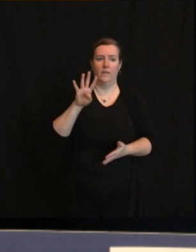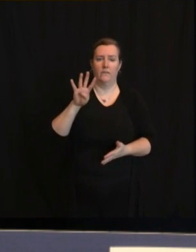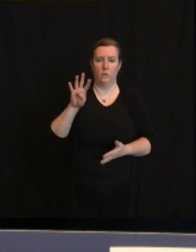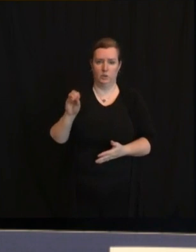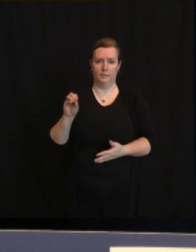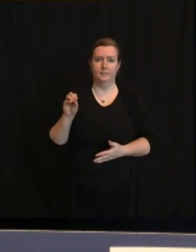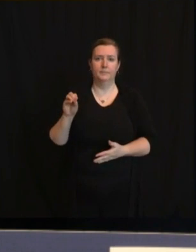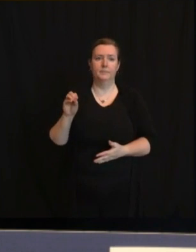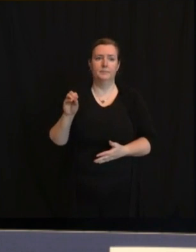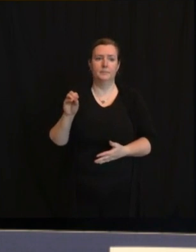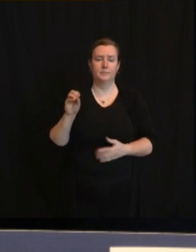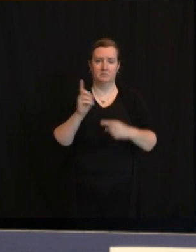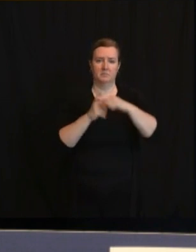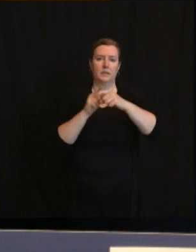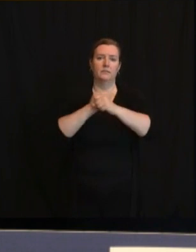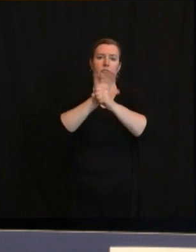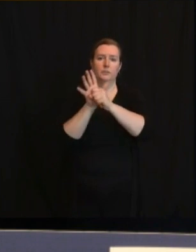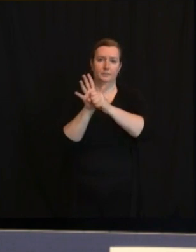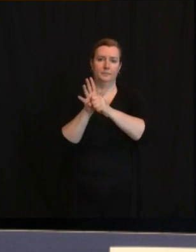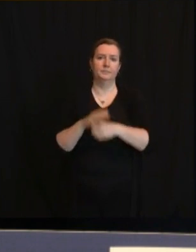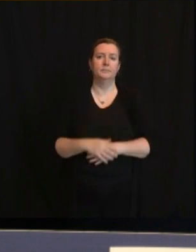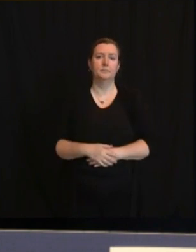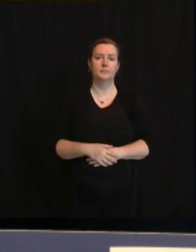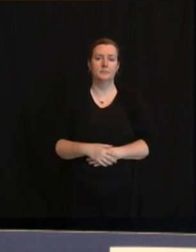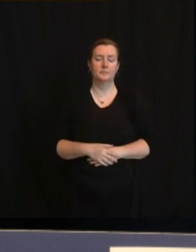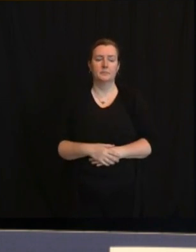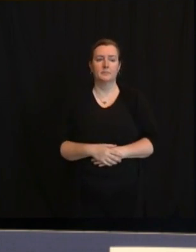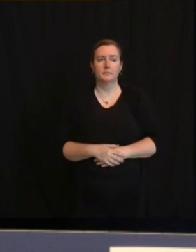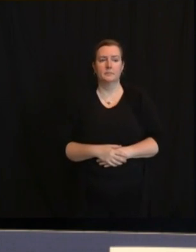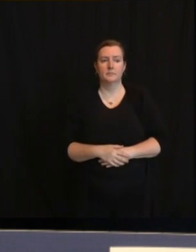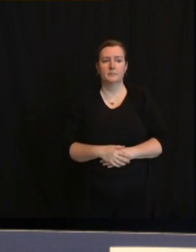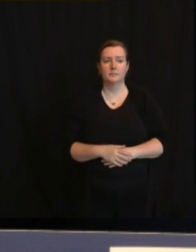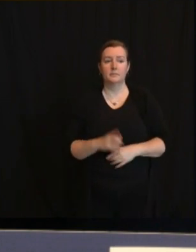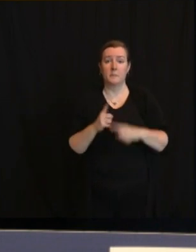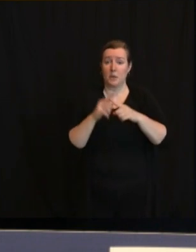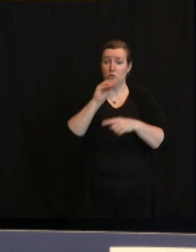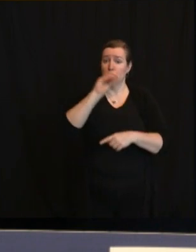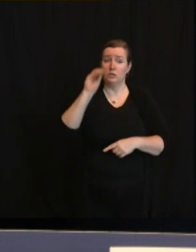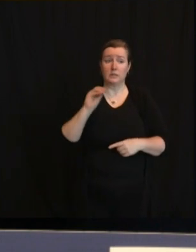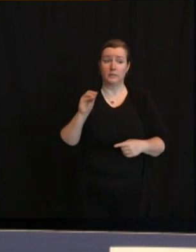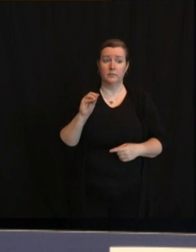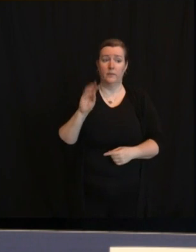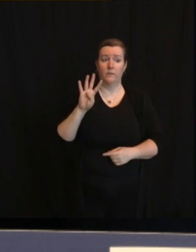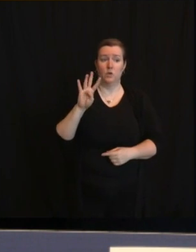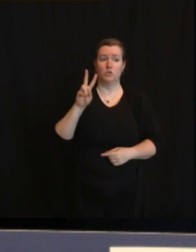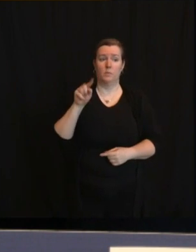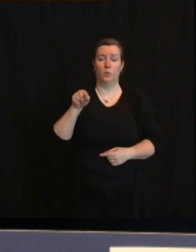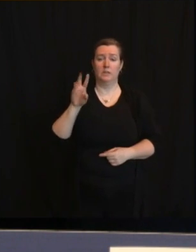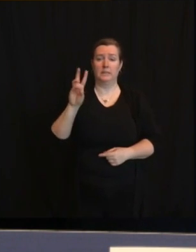ACCORDING TO THE LAB DATA FROM THIS MORNING, 2,243 INDIVIDUALS TESTED. 89,540 RETURNED POSITIVE FOR THE LOWEST POSITIVITY RATE THAT